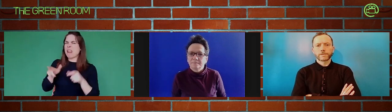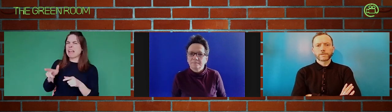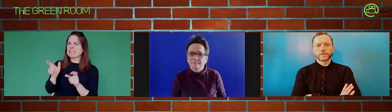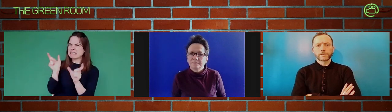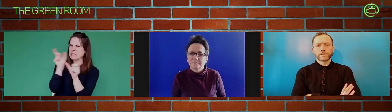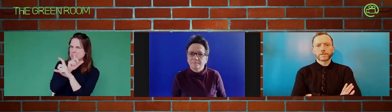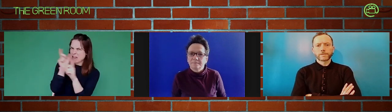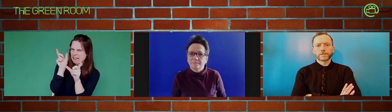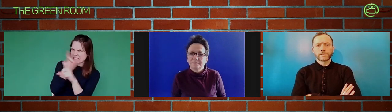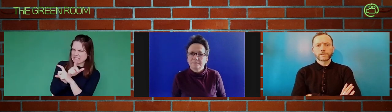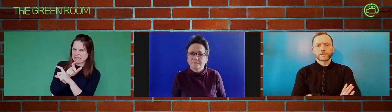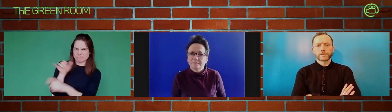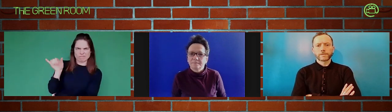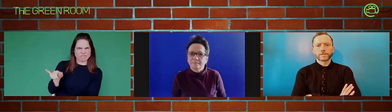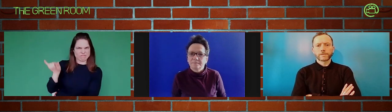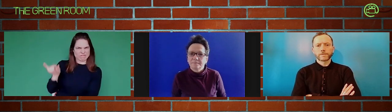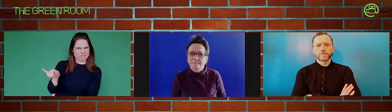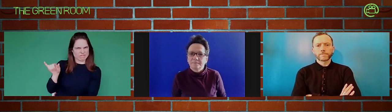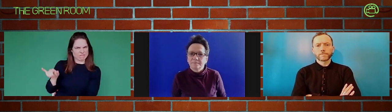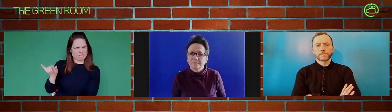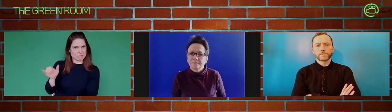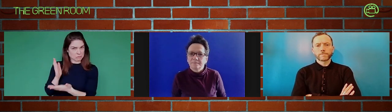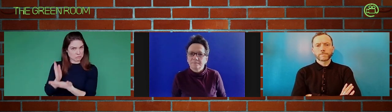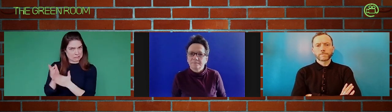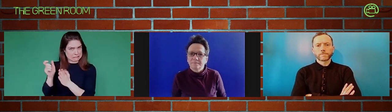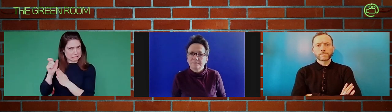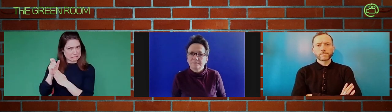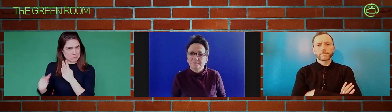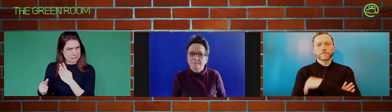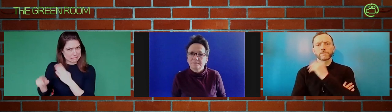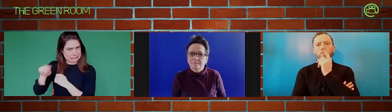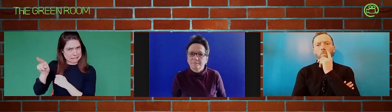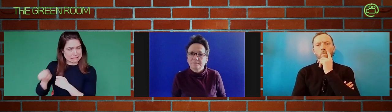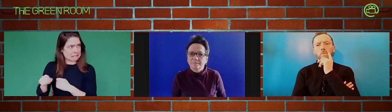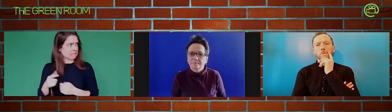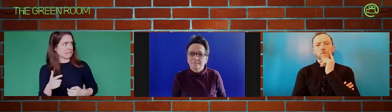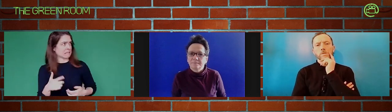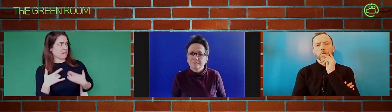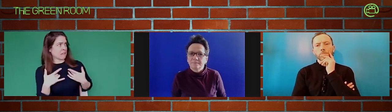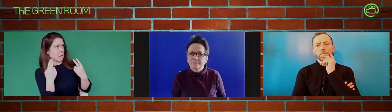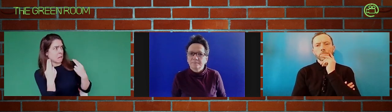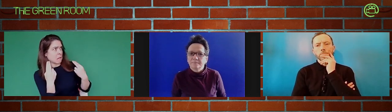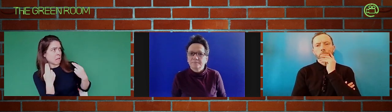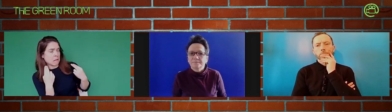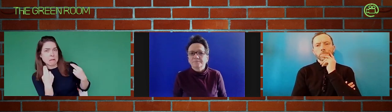hid it to myself and now I'm more open about it. Oh my goodness! It just it builds your